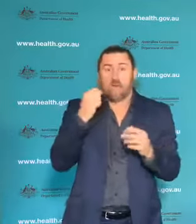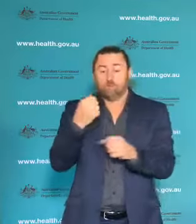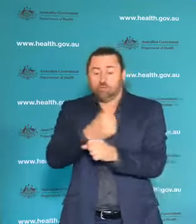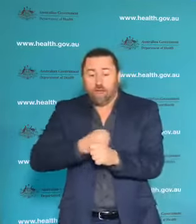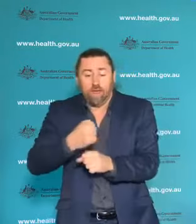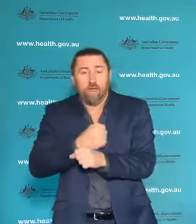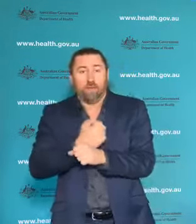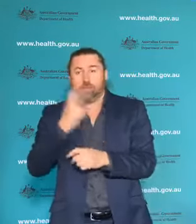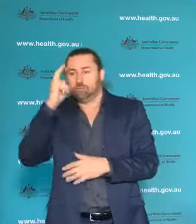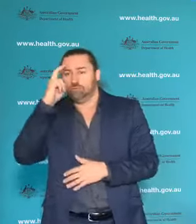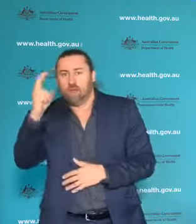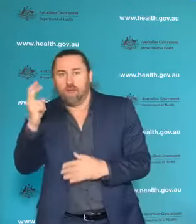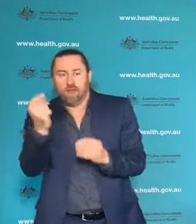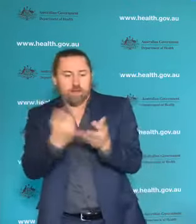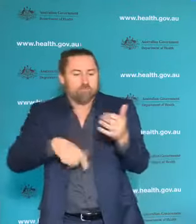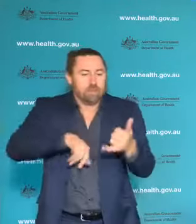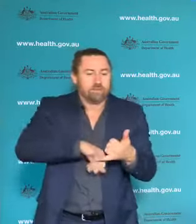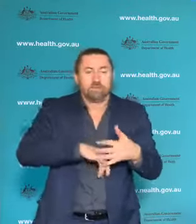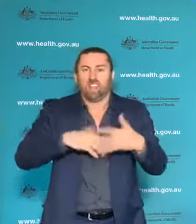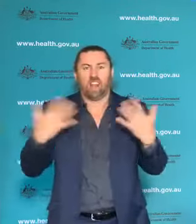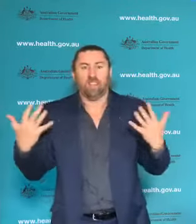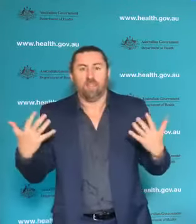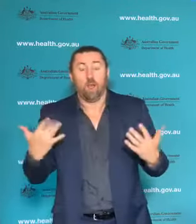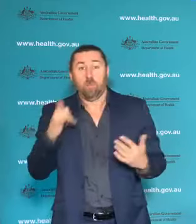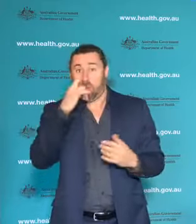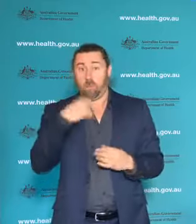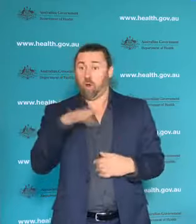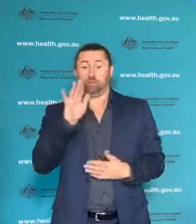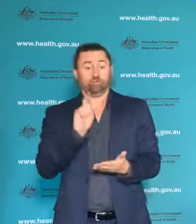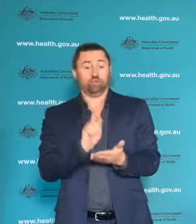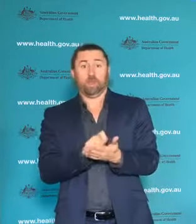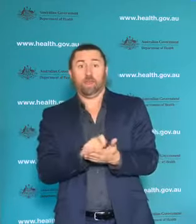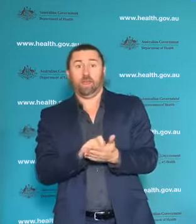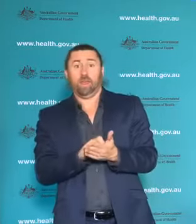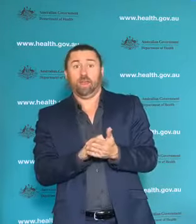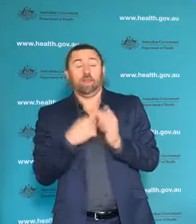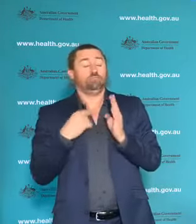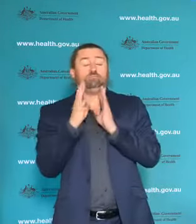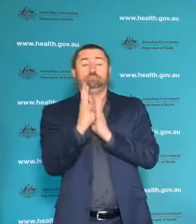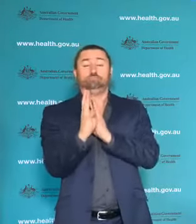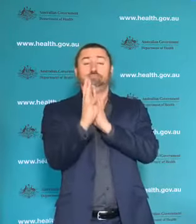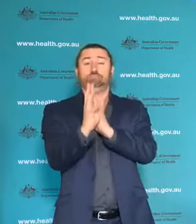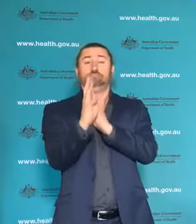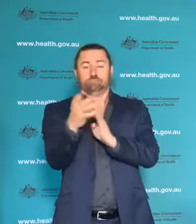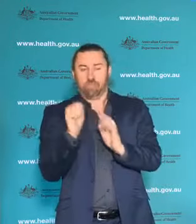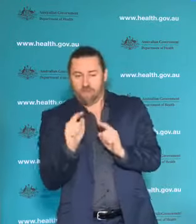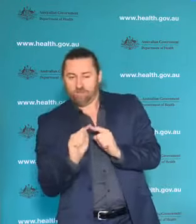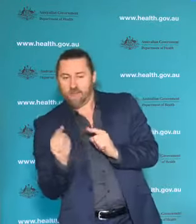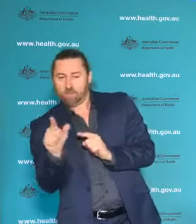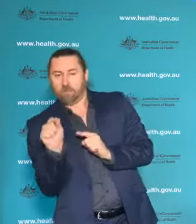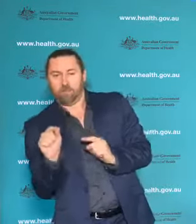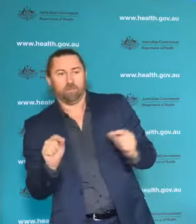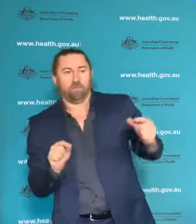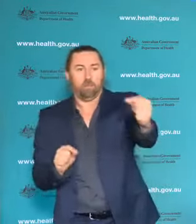people who may have been standing in a queue in front or behind you in the supermarket. If you haven't yet done so